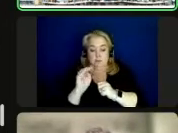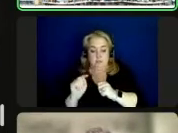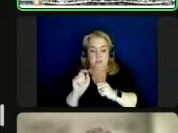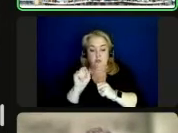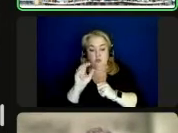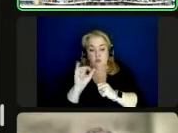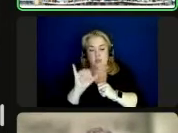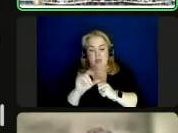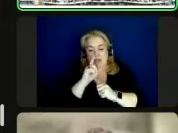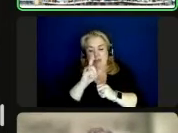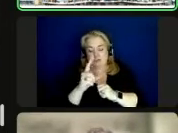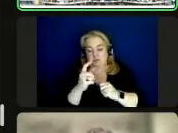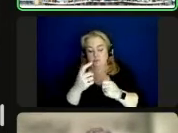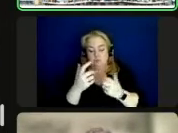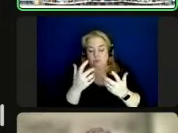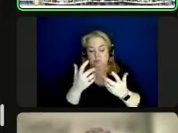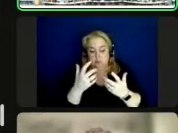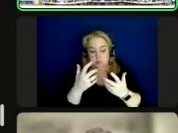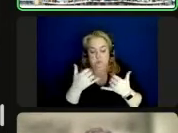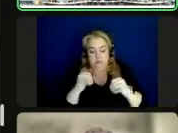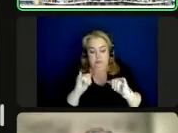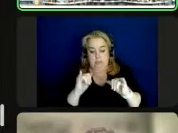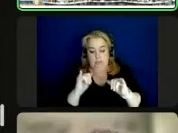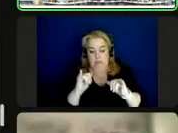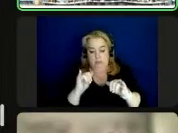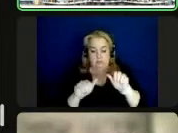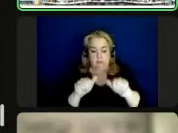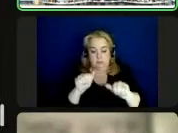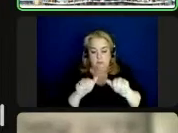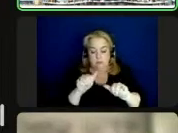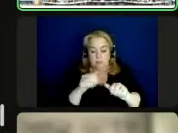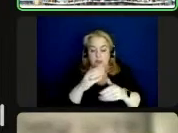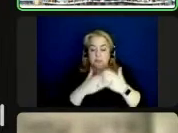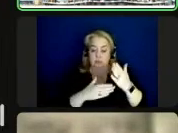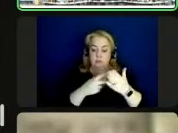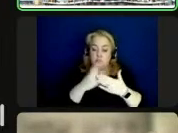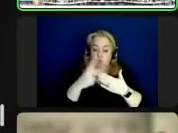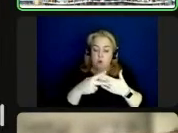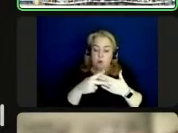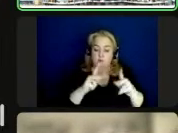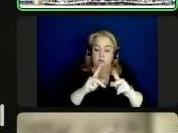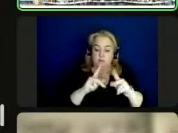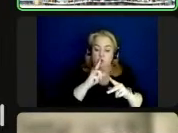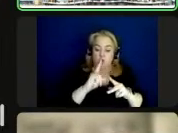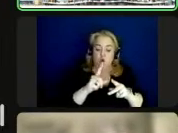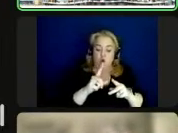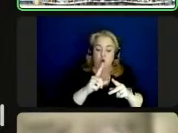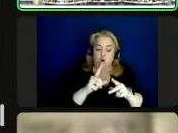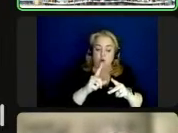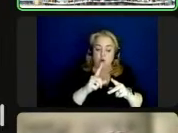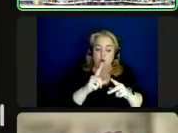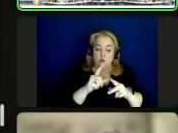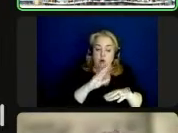AND TRE IS ALSO PREYATA. SIGNIFANT PRIVACY CONCNS